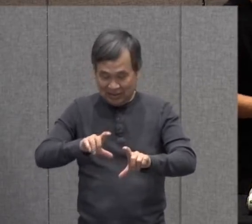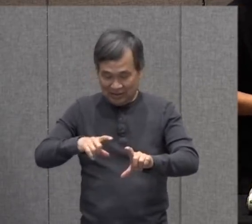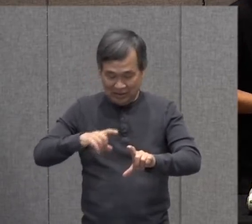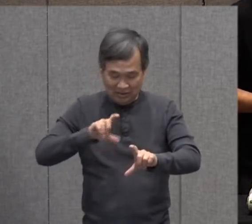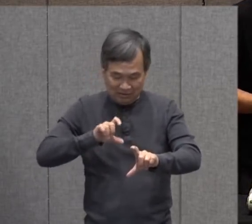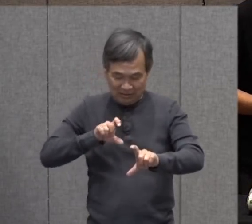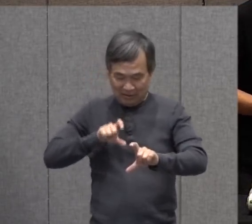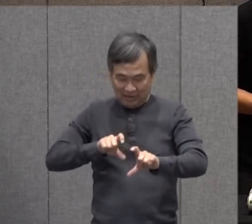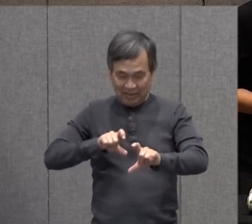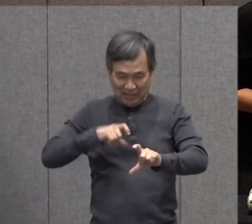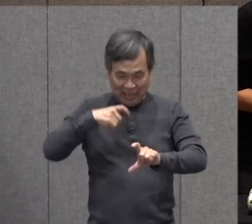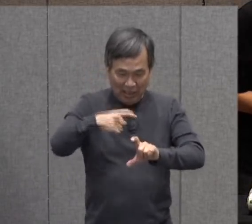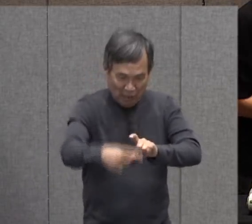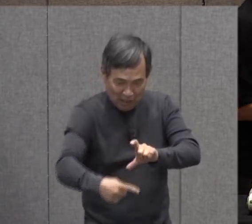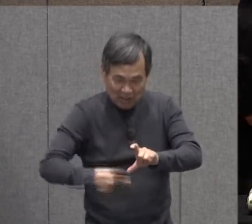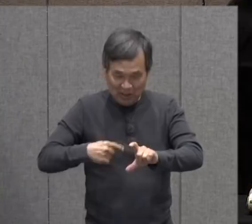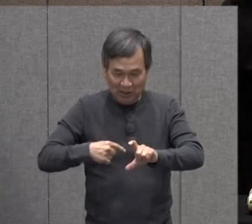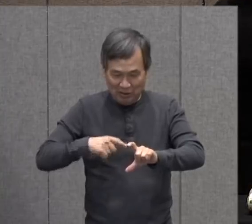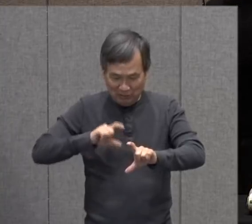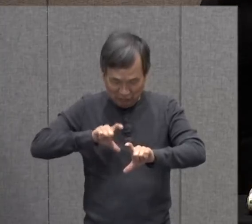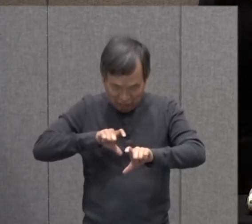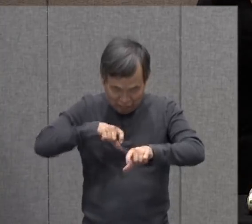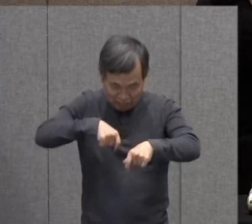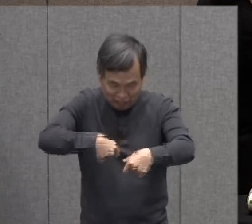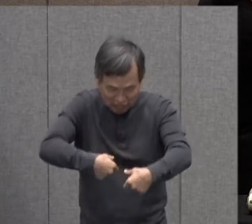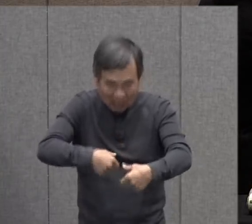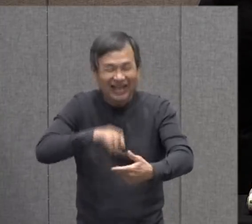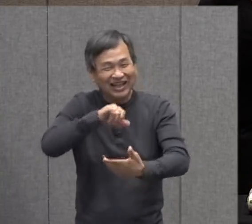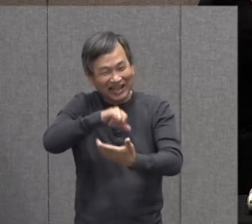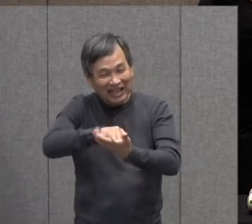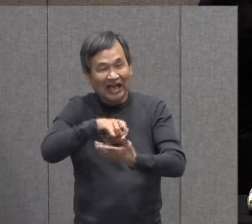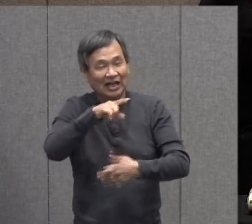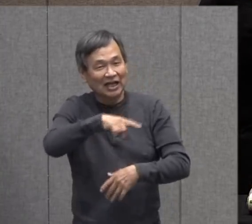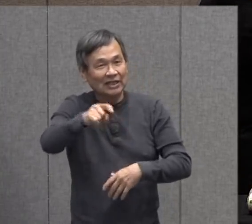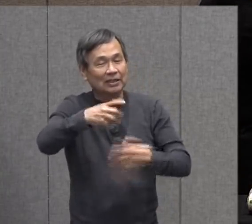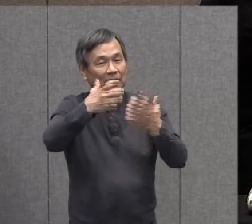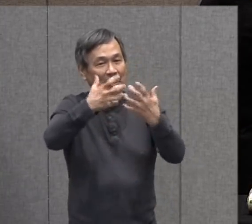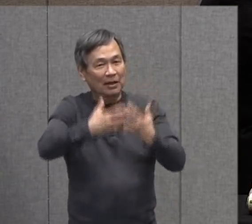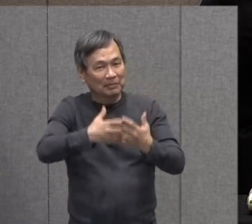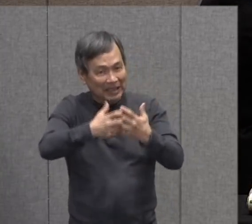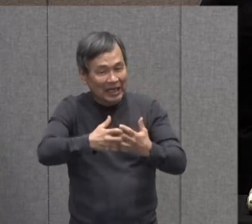of mechanical energy. We also saw an example of light energy